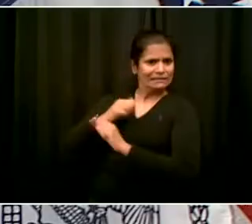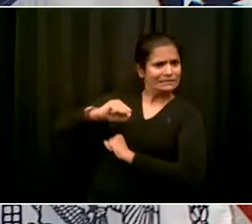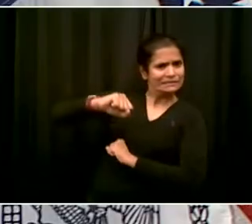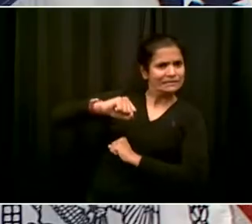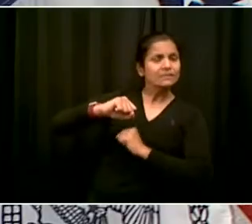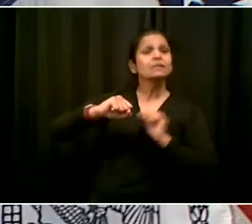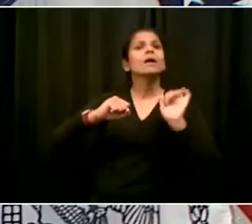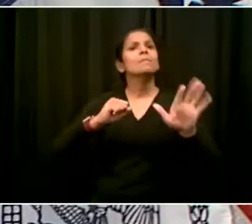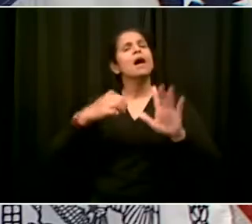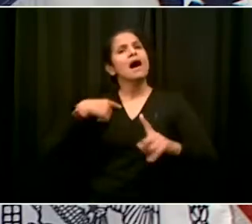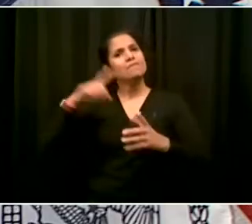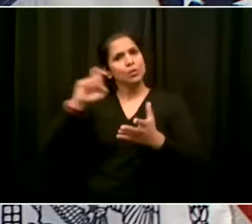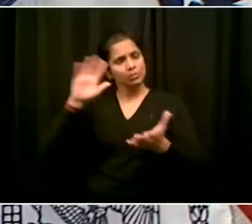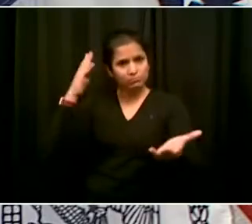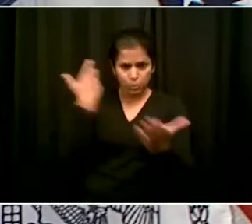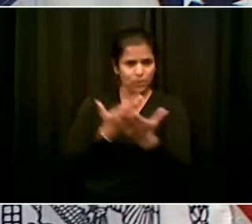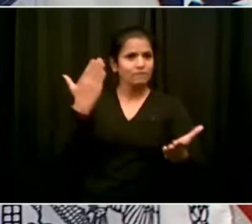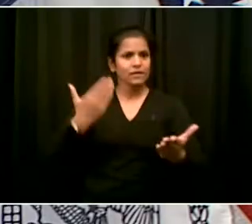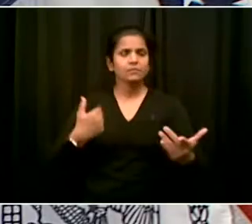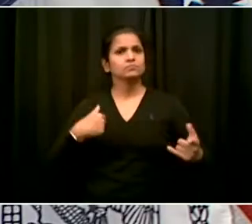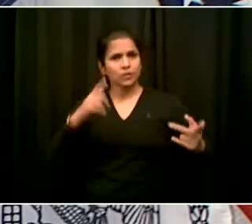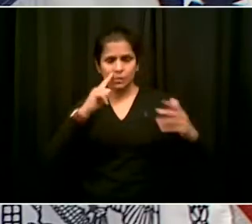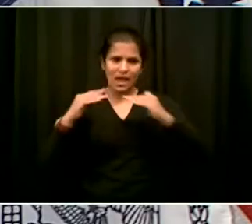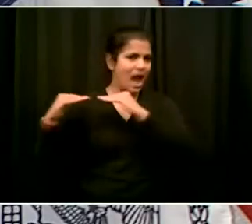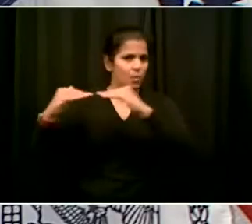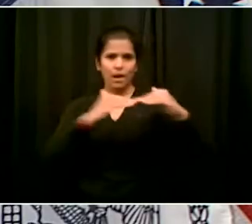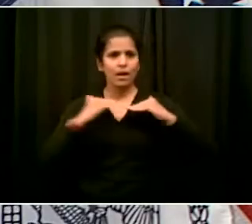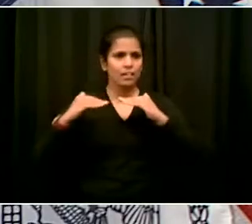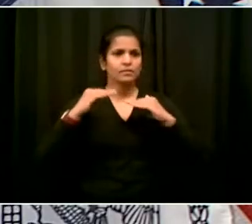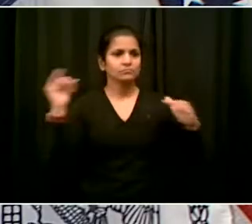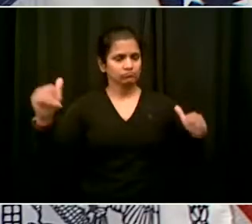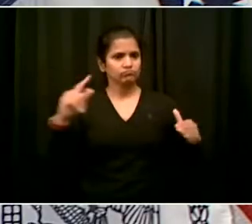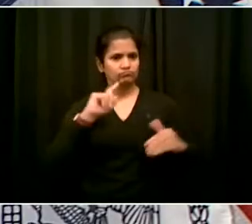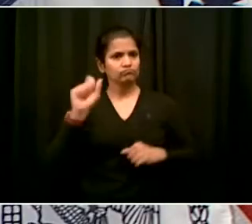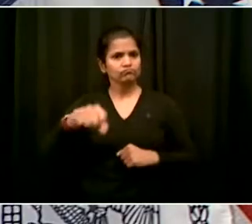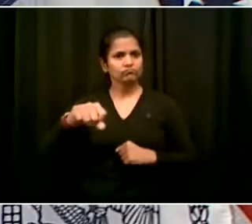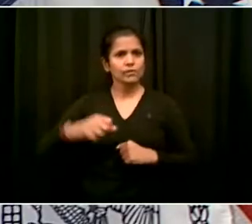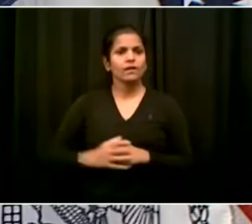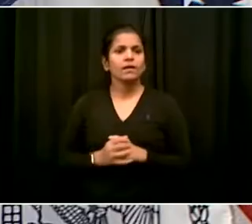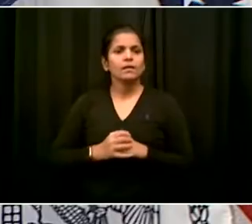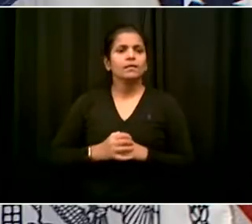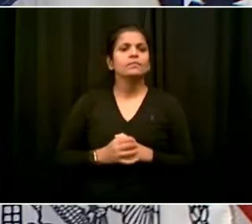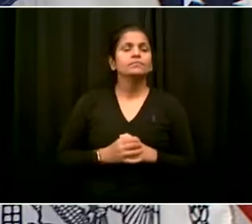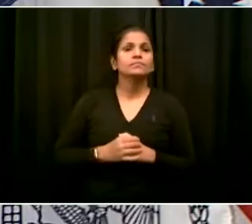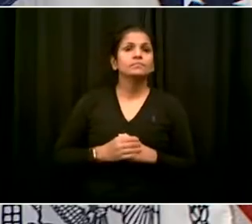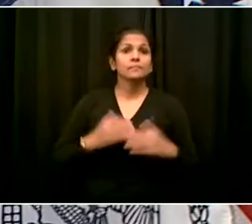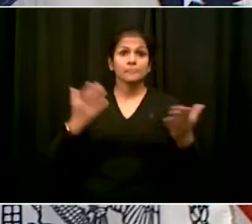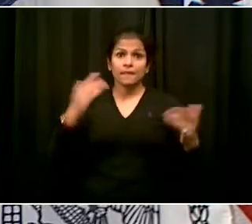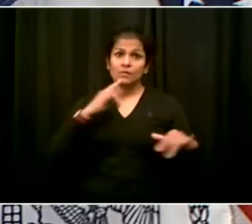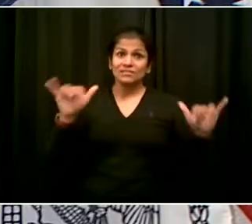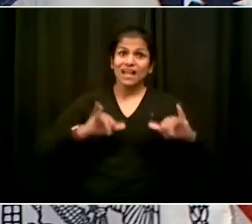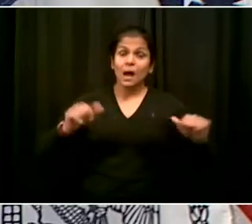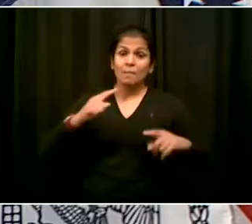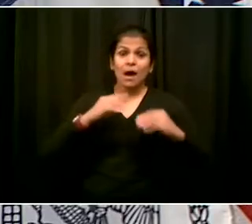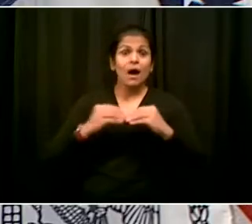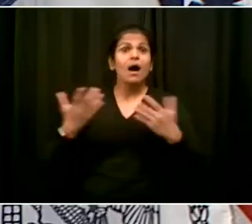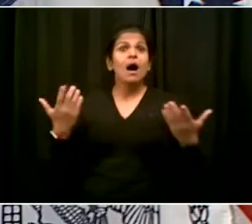FIRIR. ST BUT WE HAVE TO PROVE BY OUR ACTIONS THAT THIS IS AN EQUITABLE DISTRIBUTION OF THE VACCINE ANAND